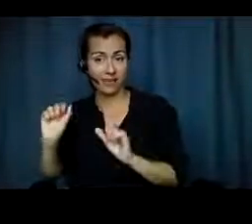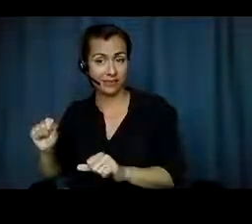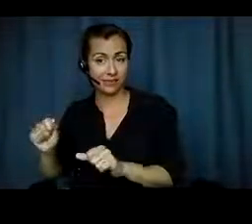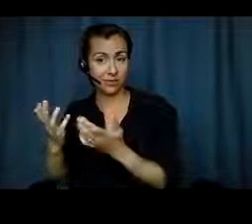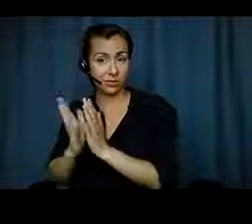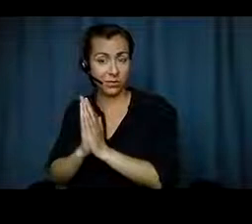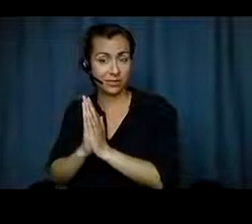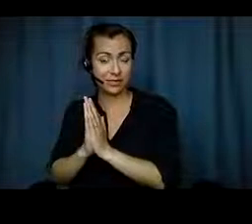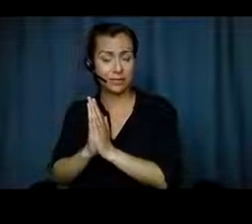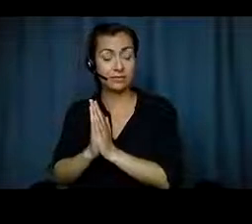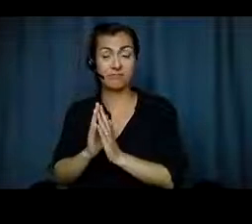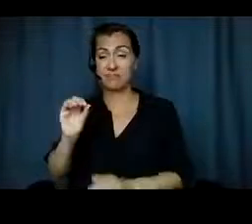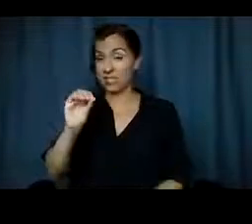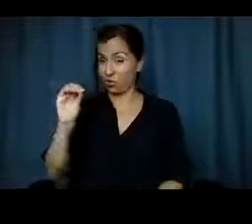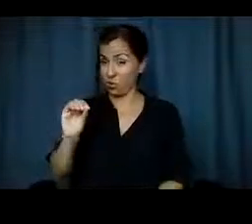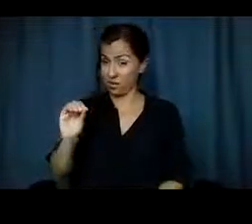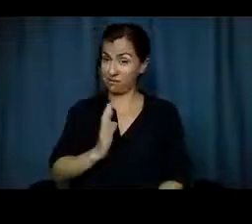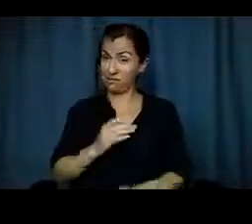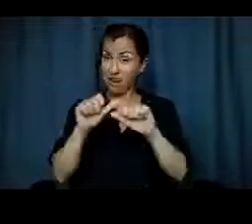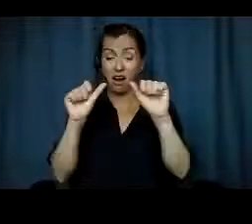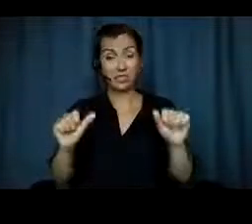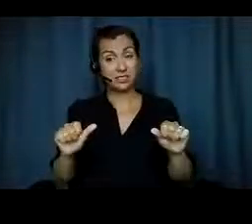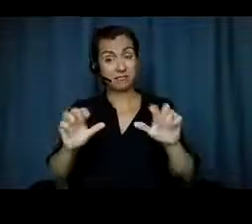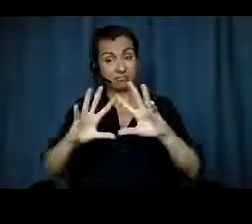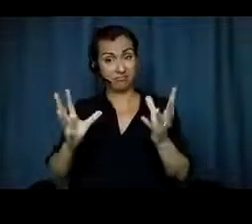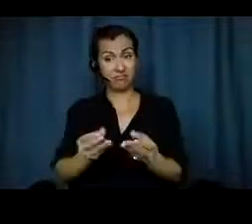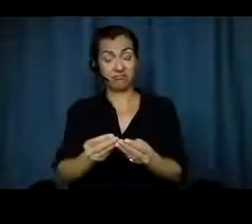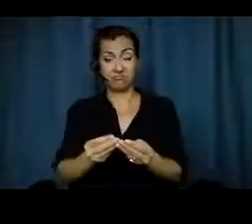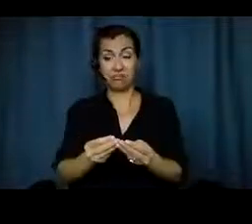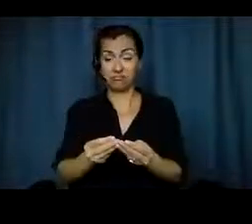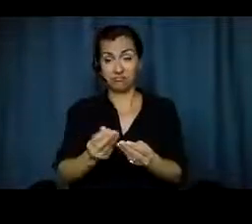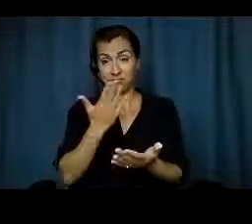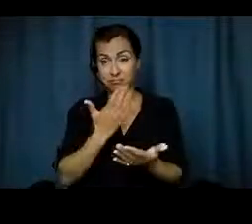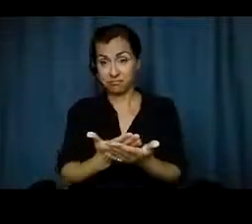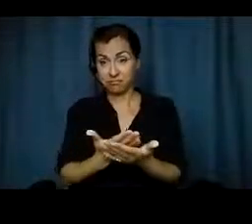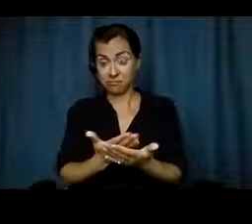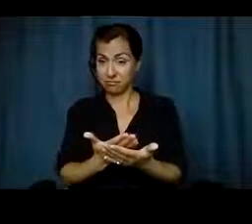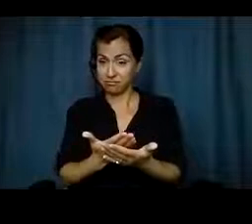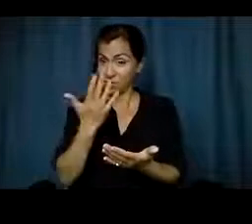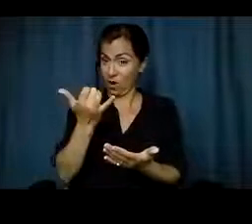for people who have trouble reading the conventional voters guide who need